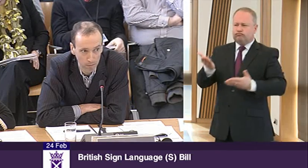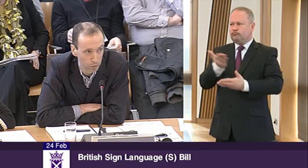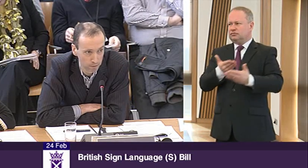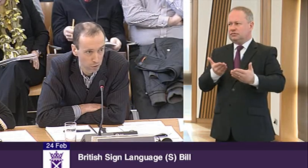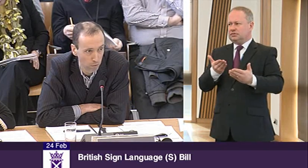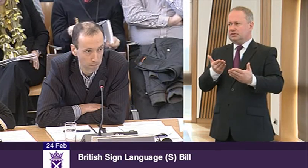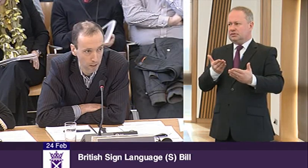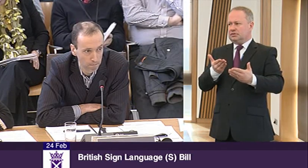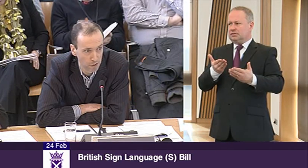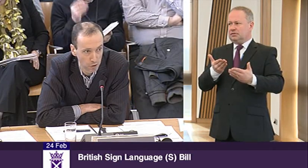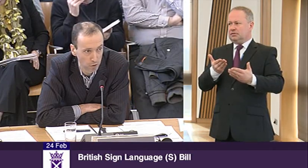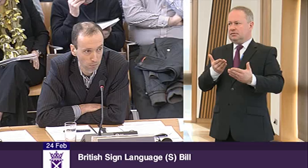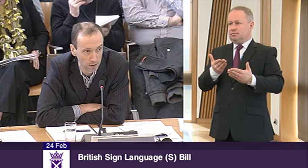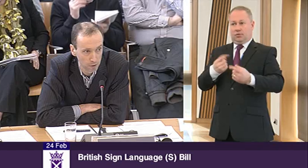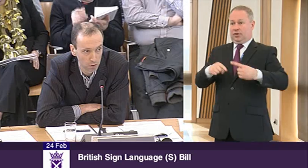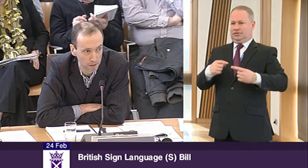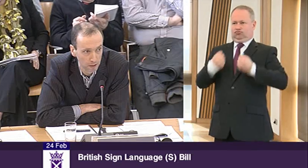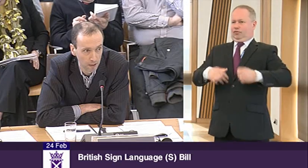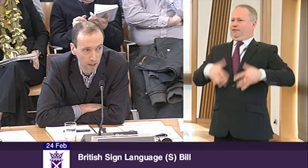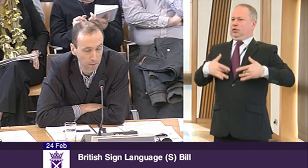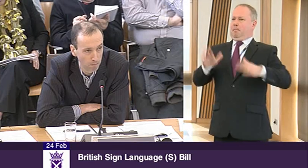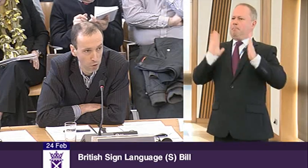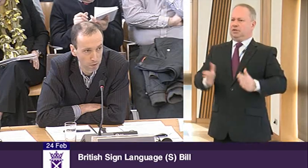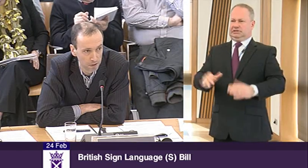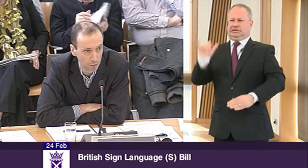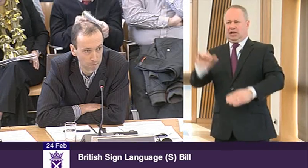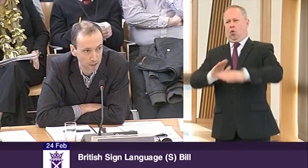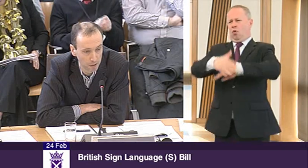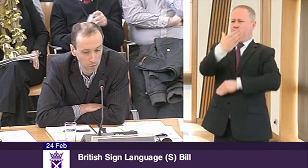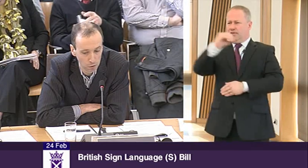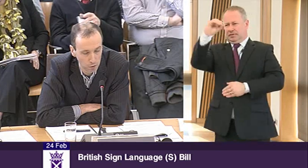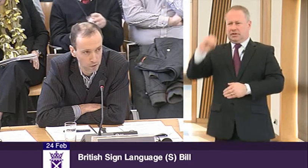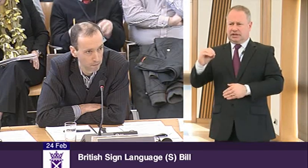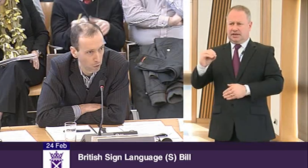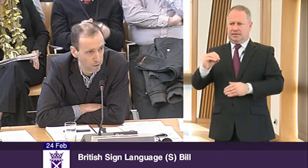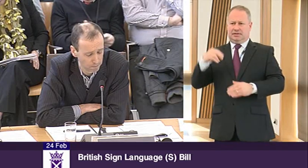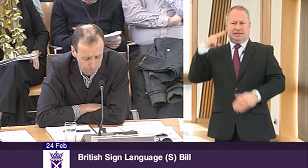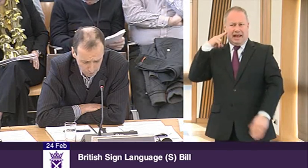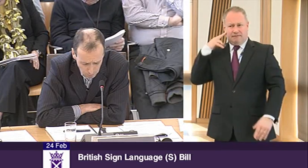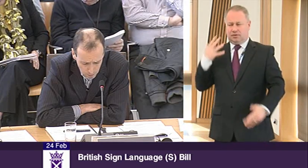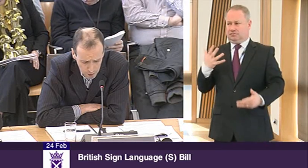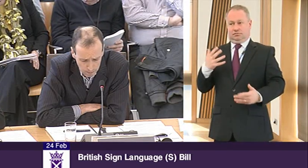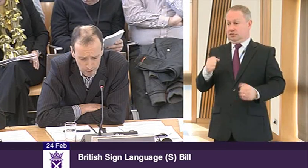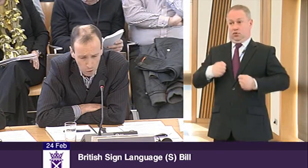the principle of whether there should be a majority of BSL users on the group. We have